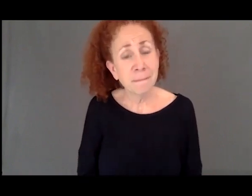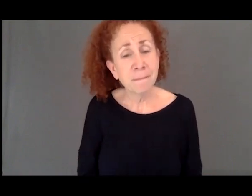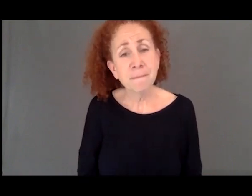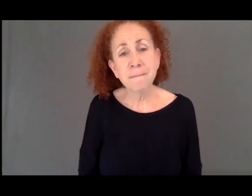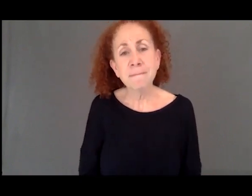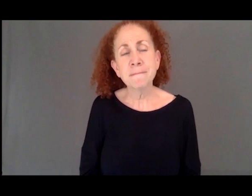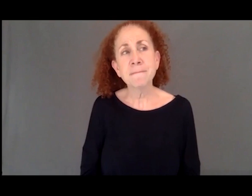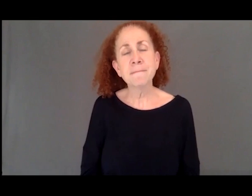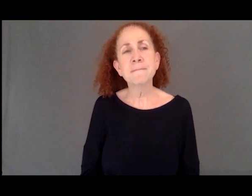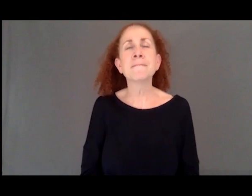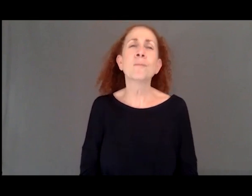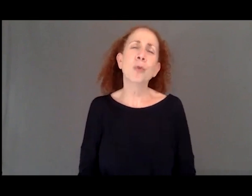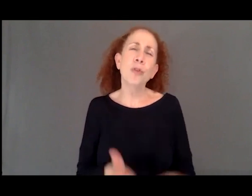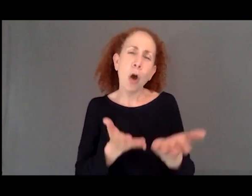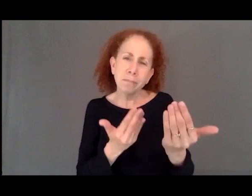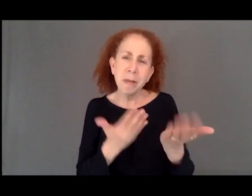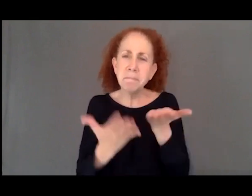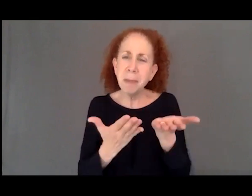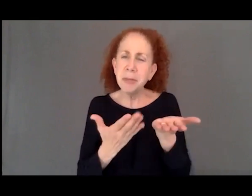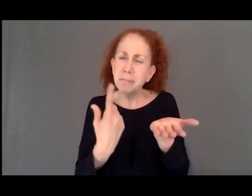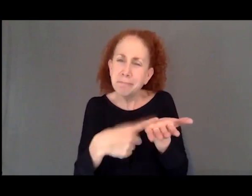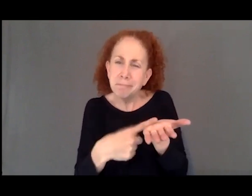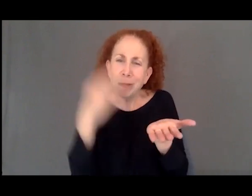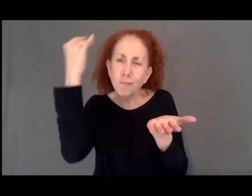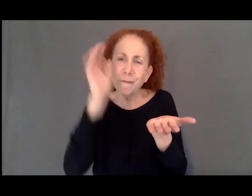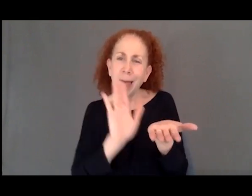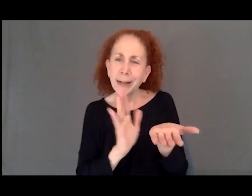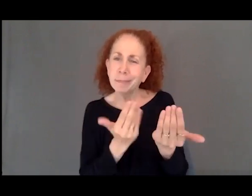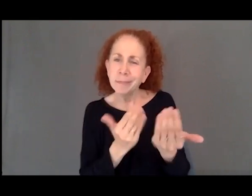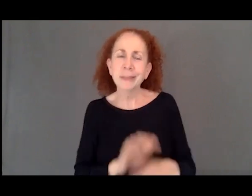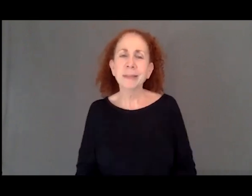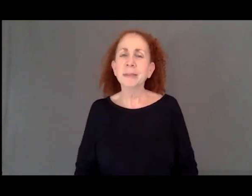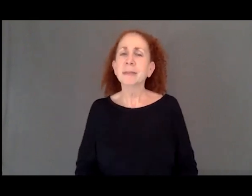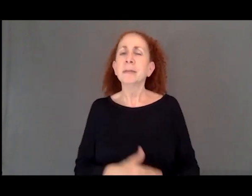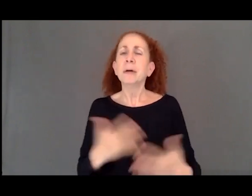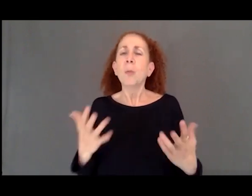But we thought, just to hear you reflect on what you see,